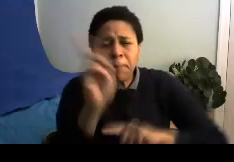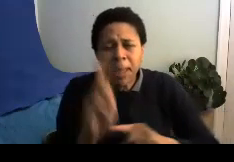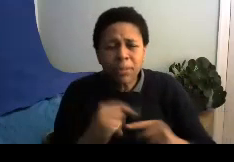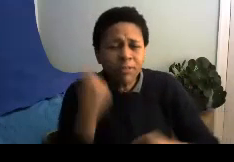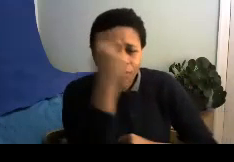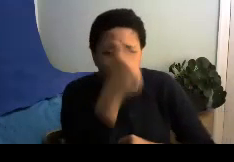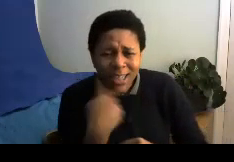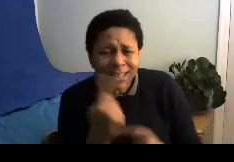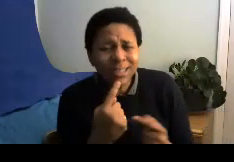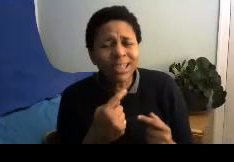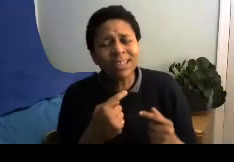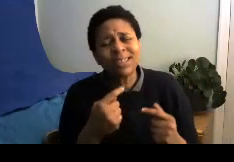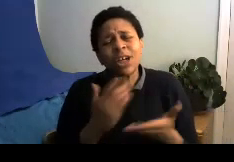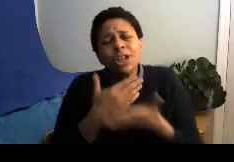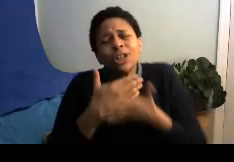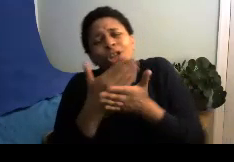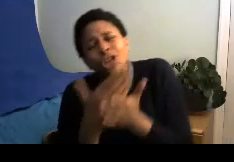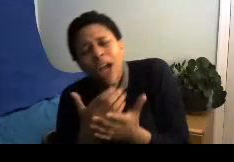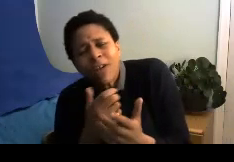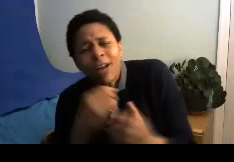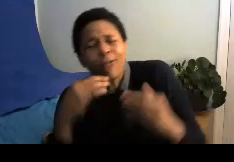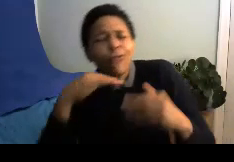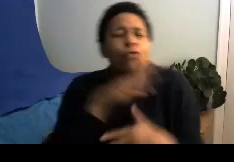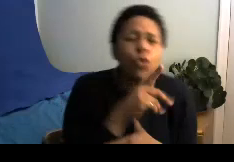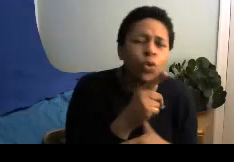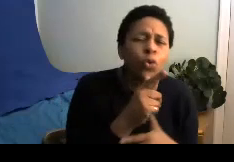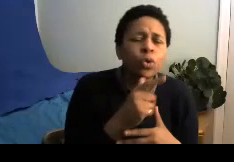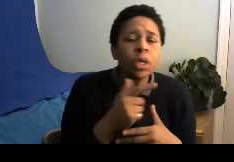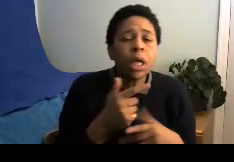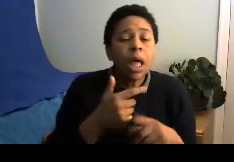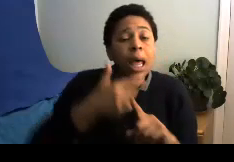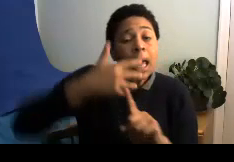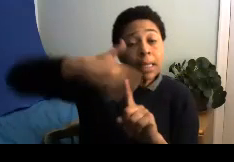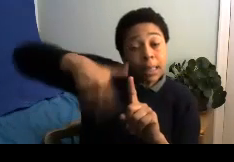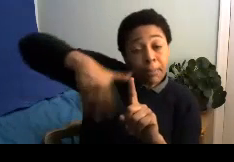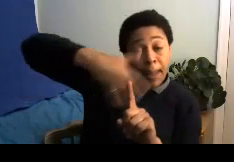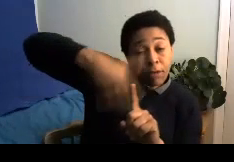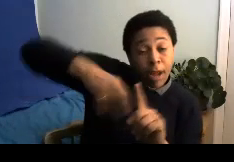all sorts of sharing fresh fruits together. And like in the background, you've got like little children playing with a